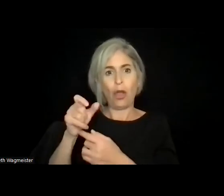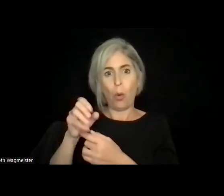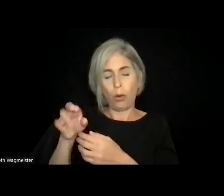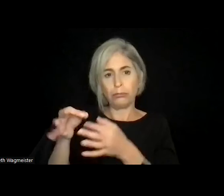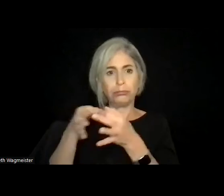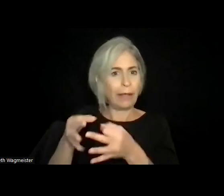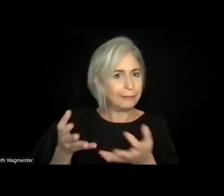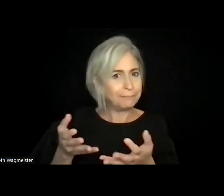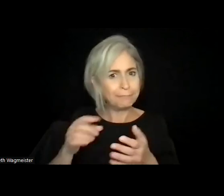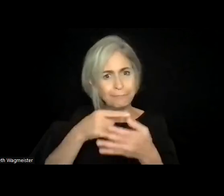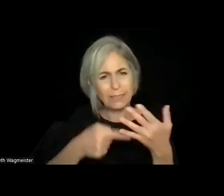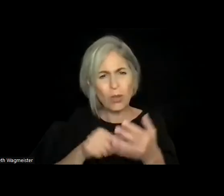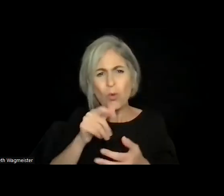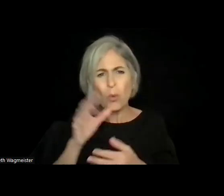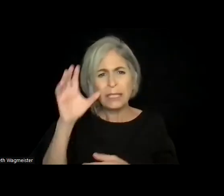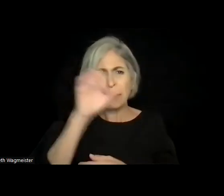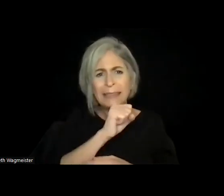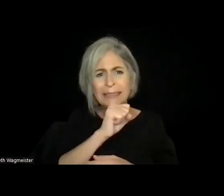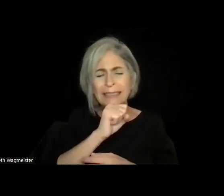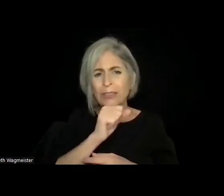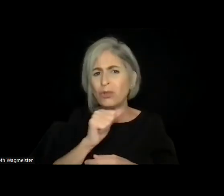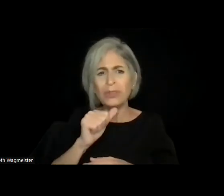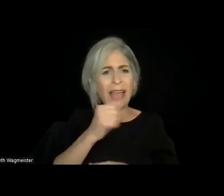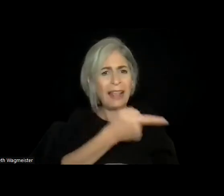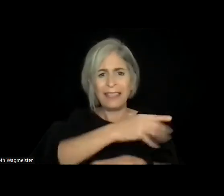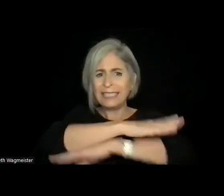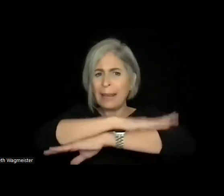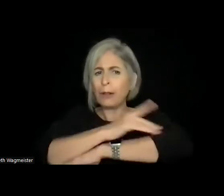children and be able to explain it, or excluding minorities and